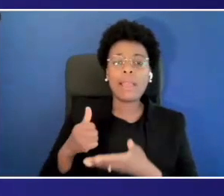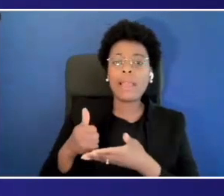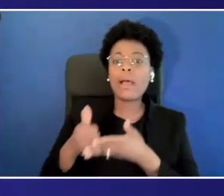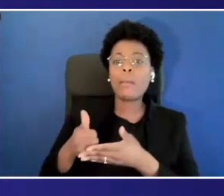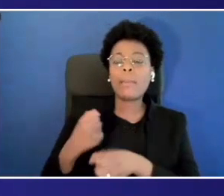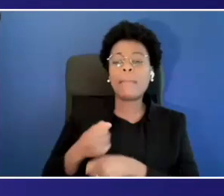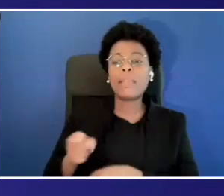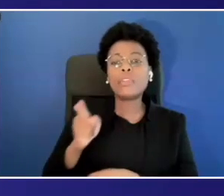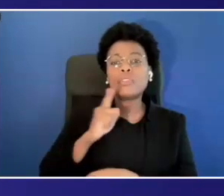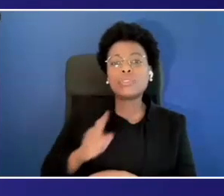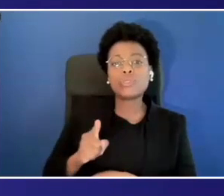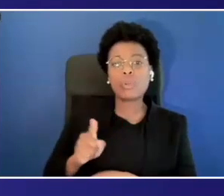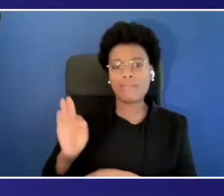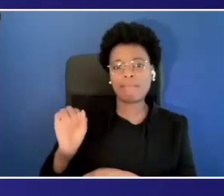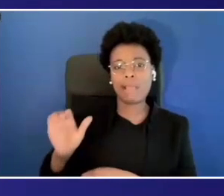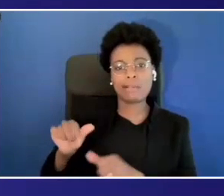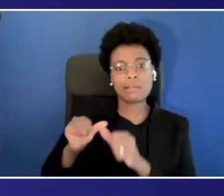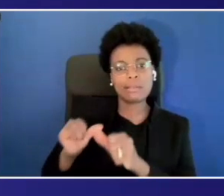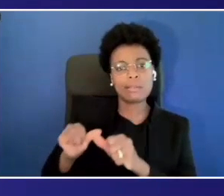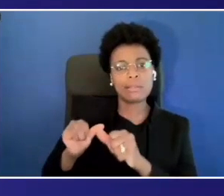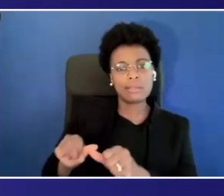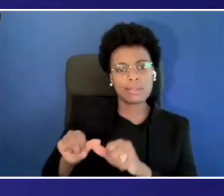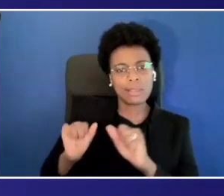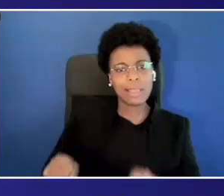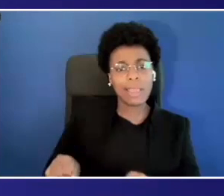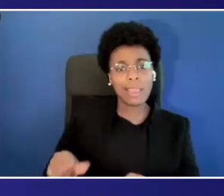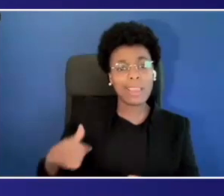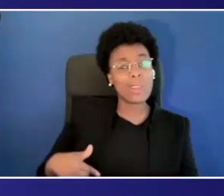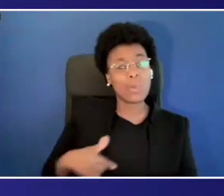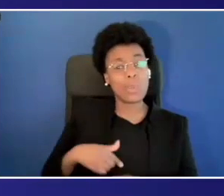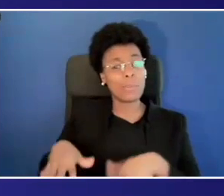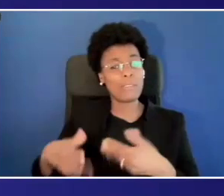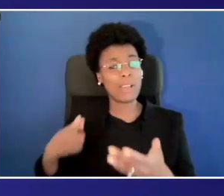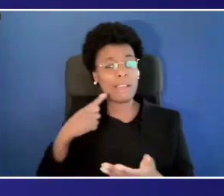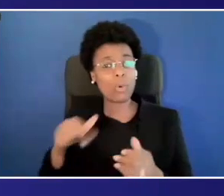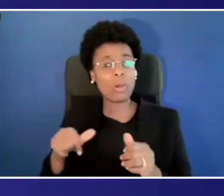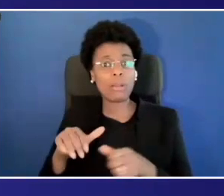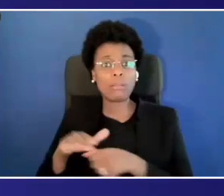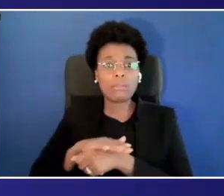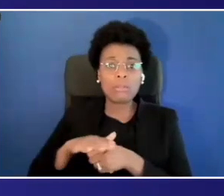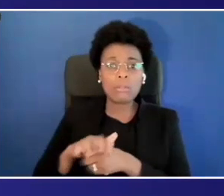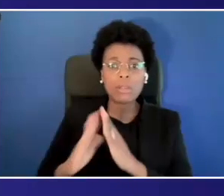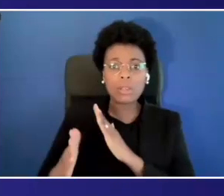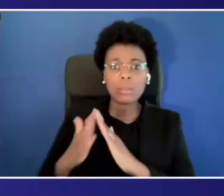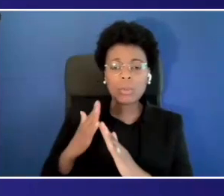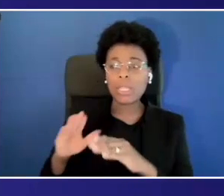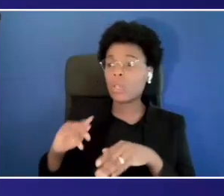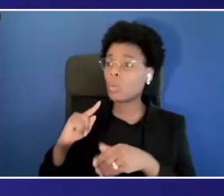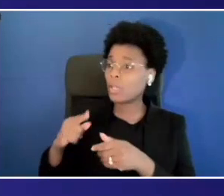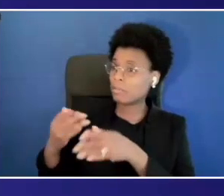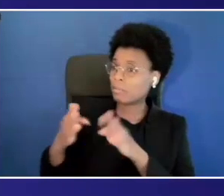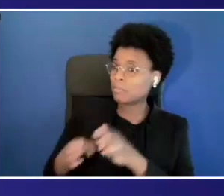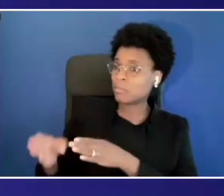Community colleges give back to their local communities. And we educate students and prepare them for the workforce at an affordable cost.